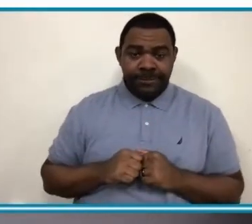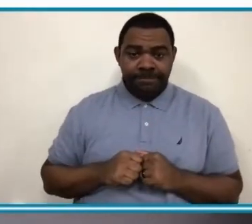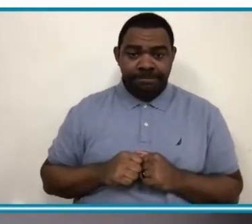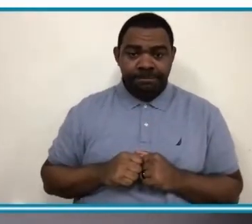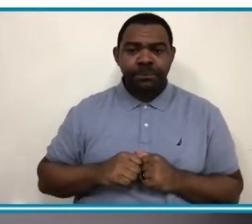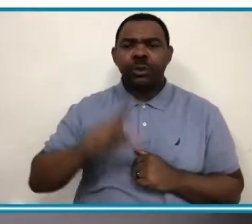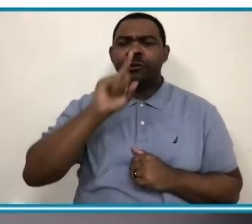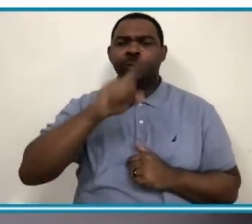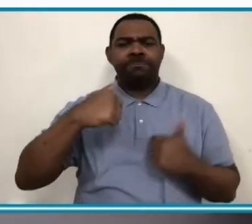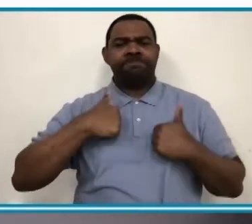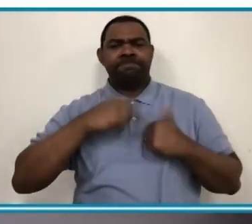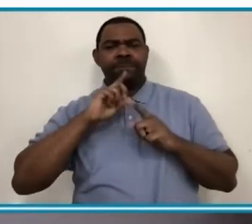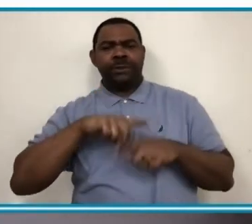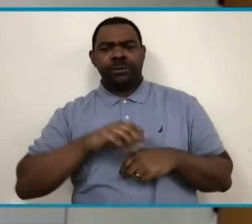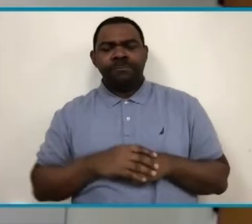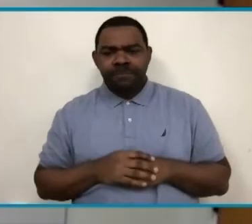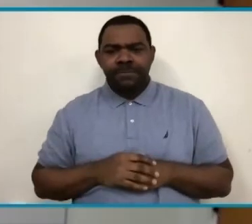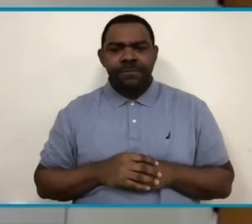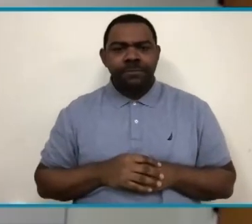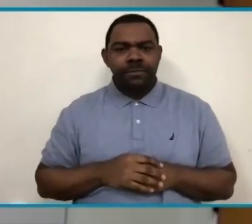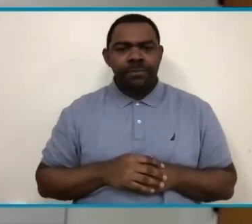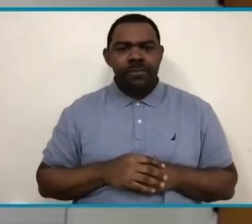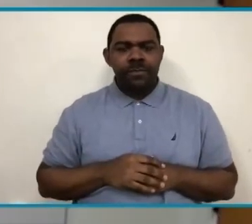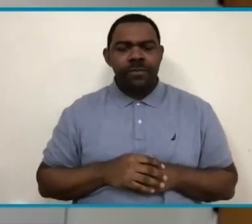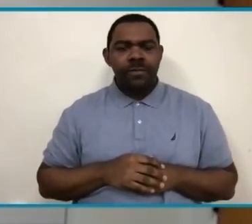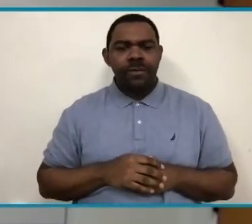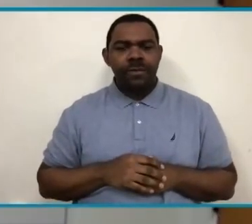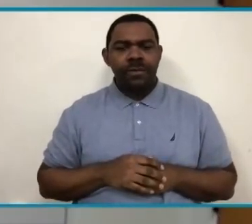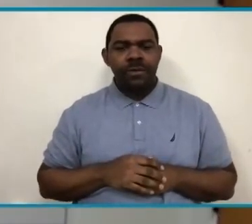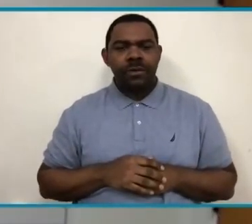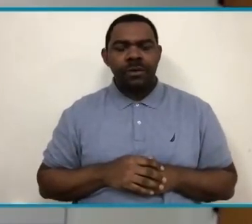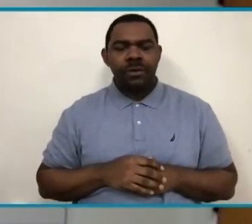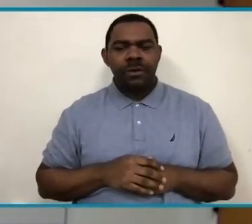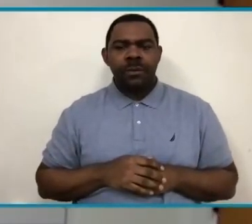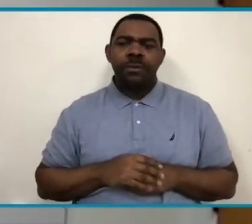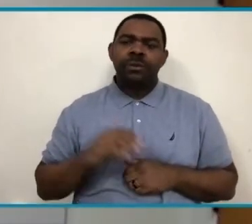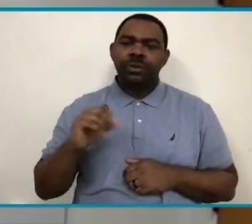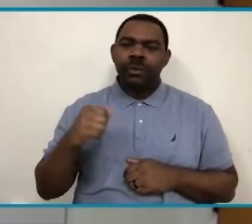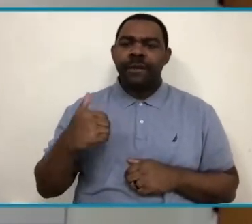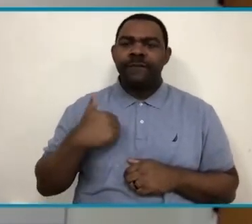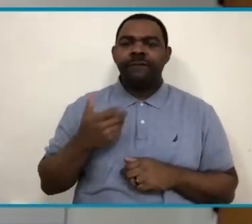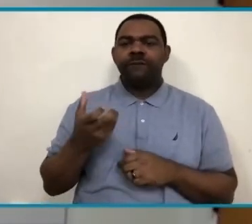Sure, so we have a few different markers we're using.